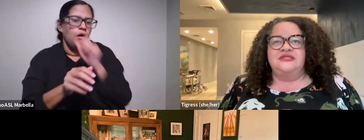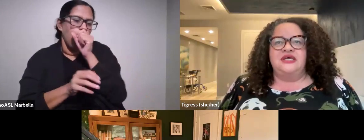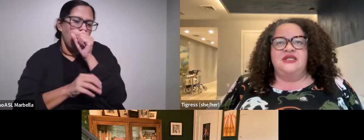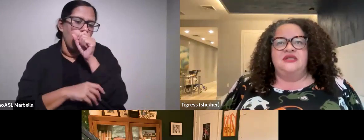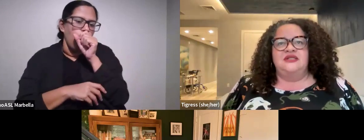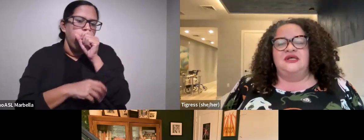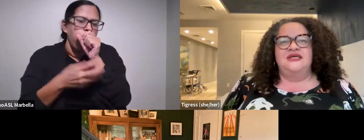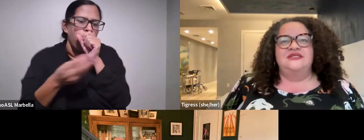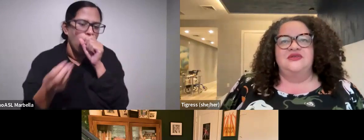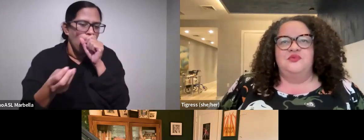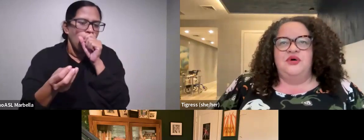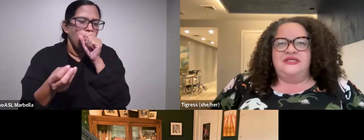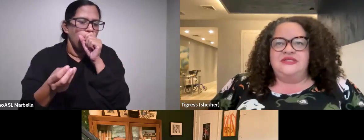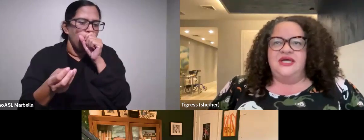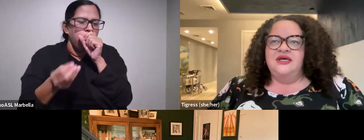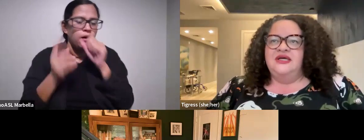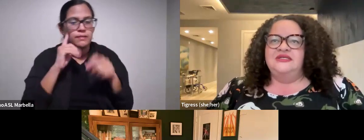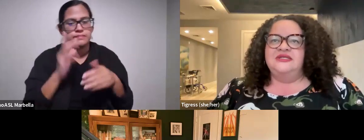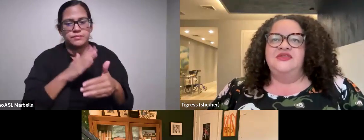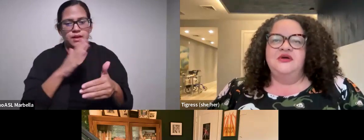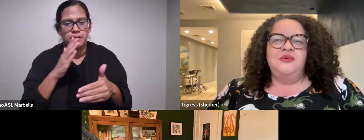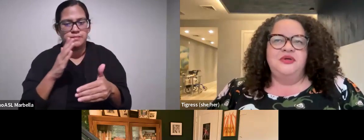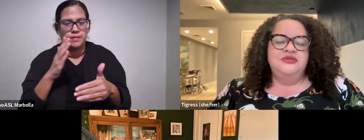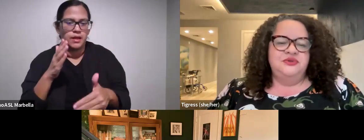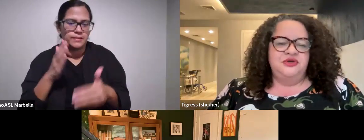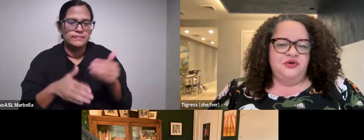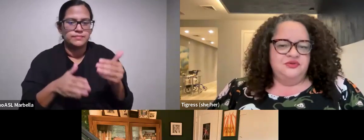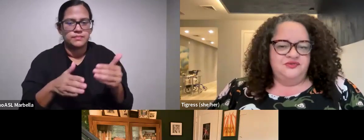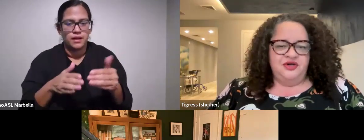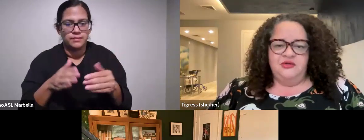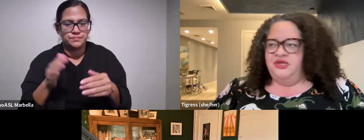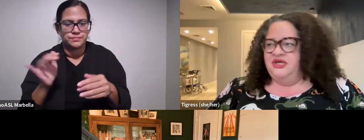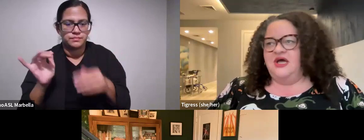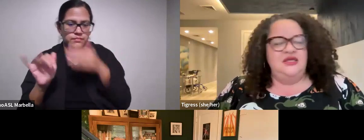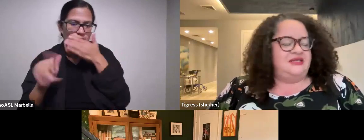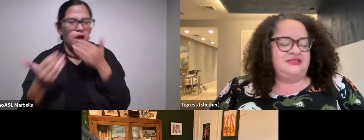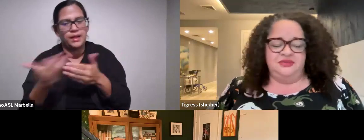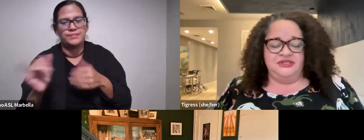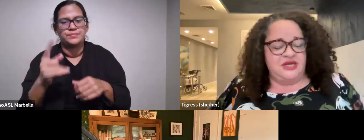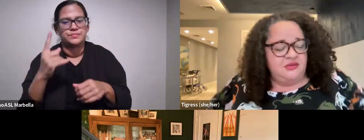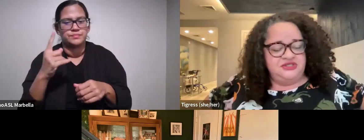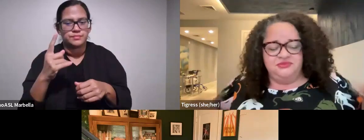And then I guess the other one is like think about what you can do in your own sphere because yes, please sign our petition.